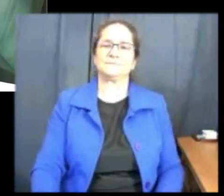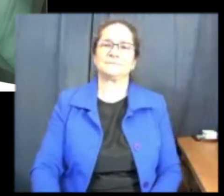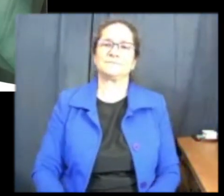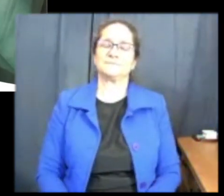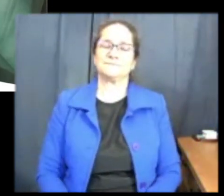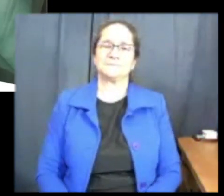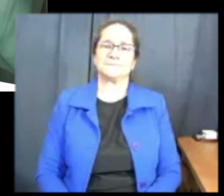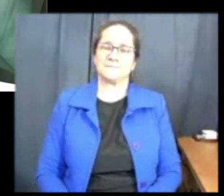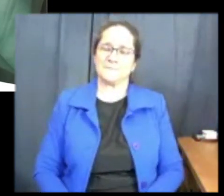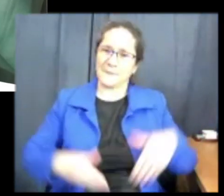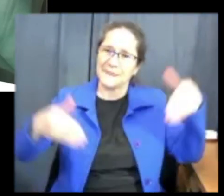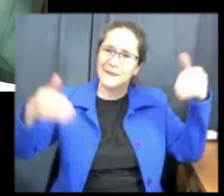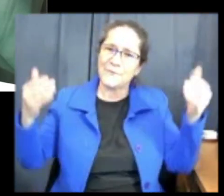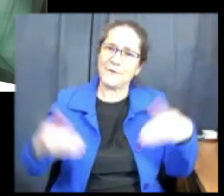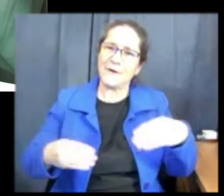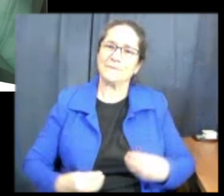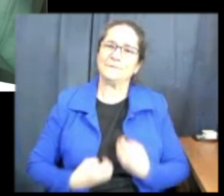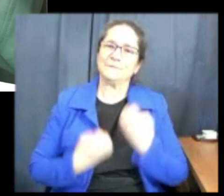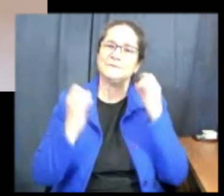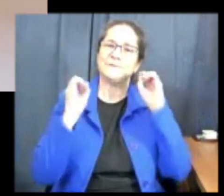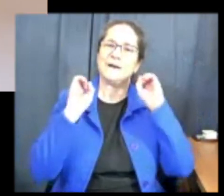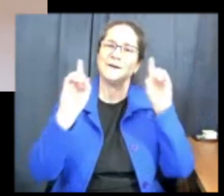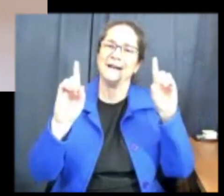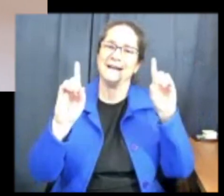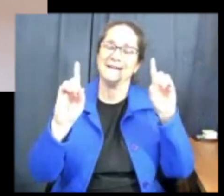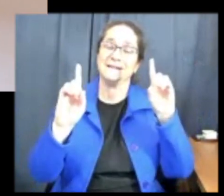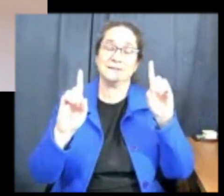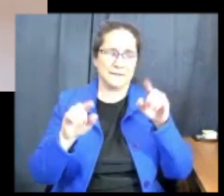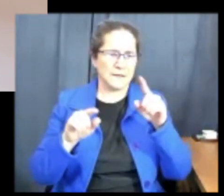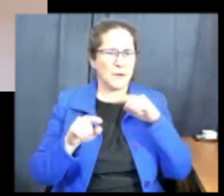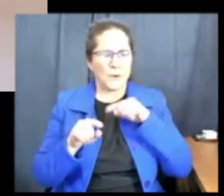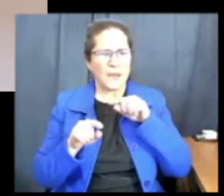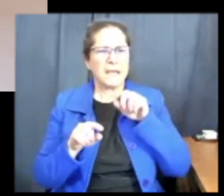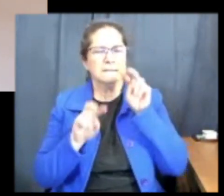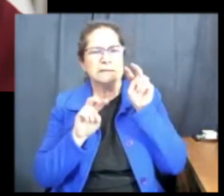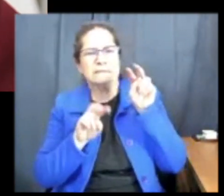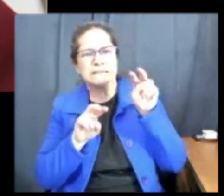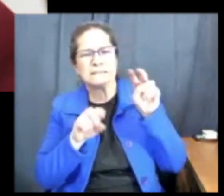Welcome to inspirED. As we continue to watch the COVID-19 pandemic evolve